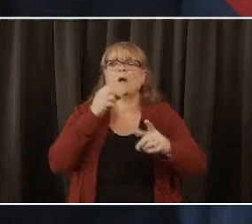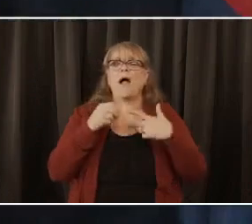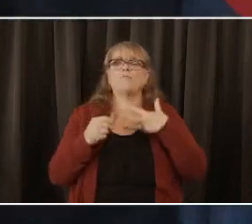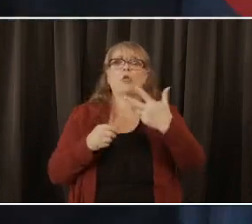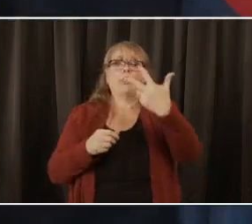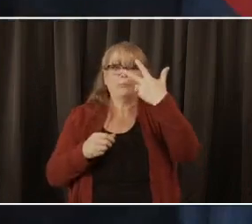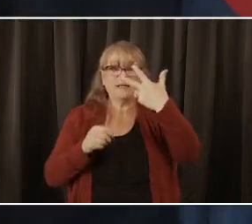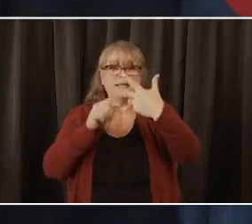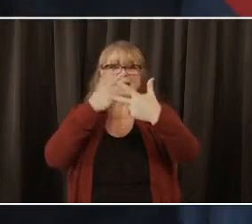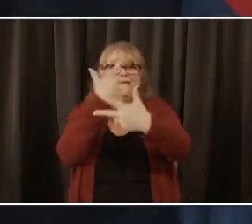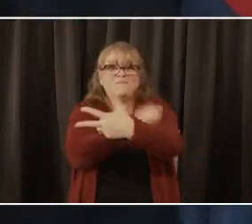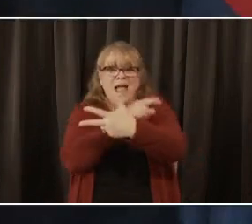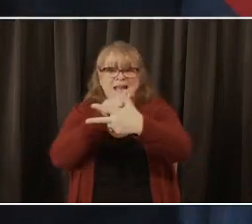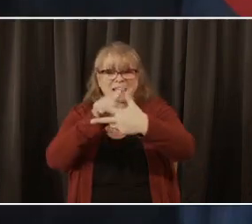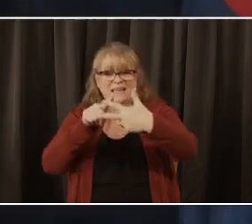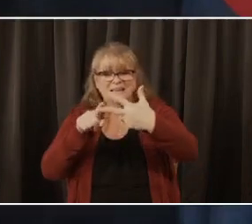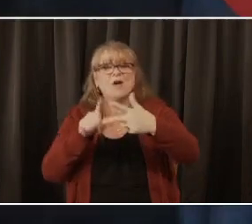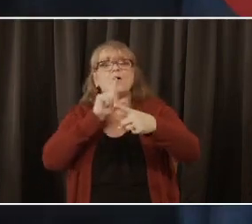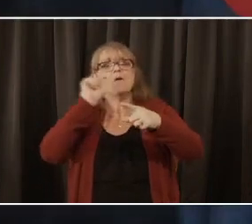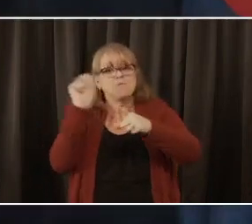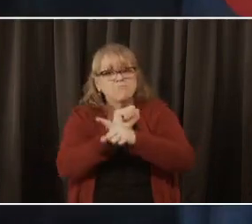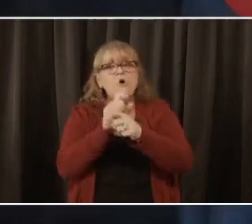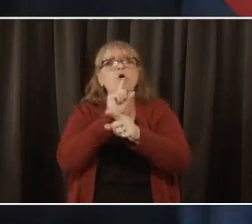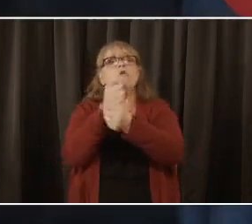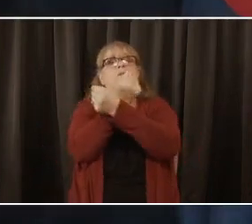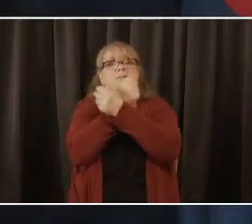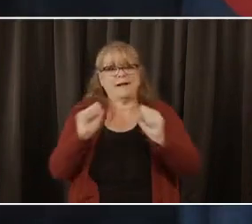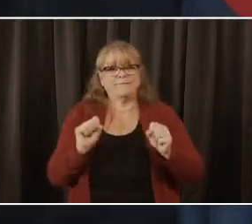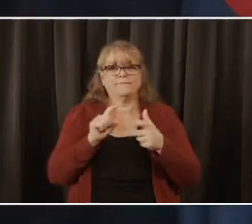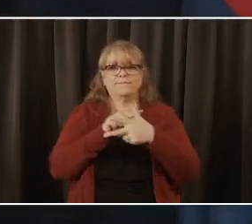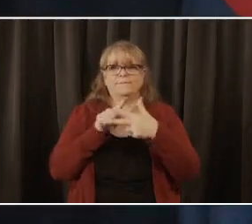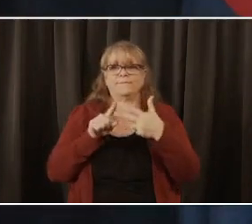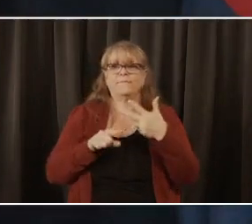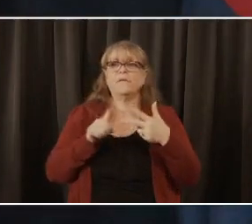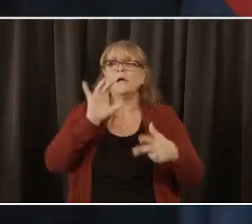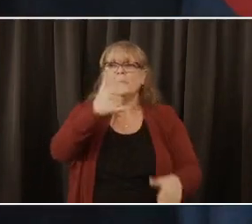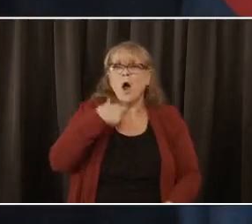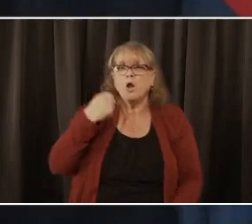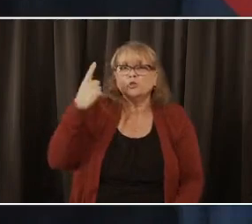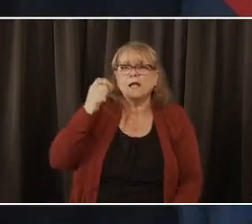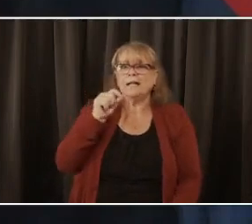in New Colorado getting every one of them into harm's way only a few weeks away from having more